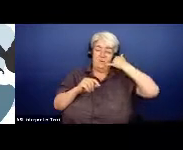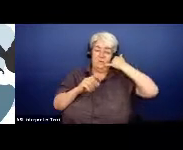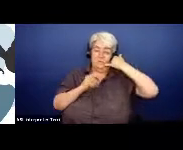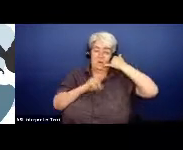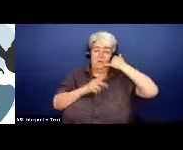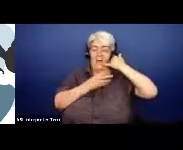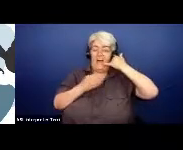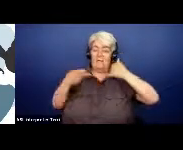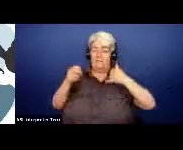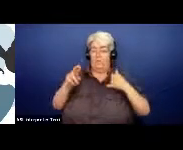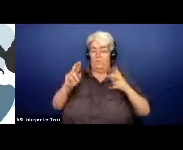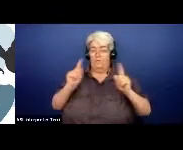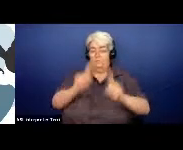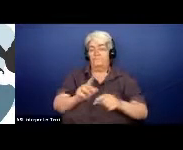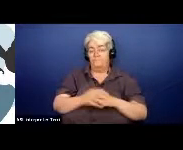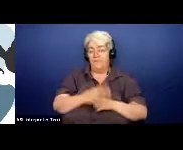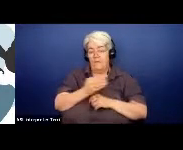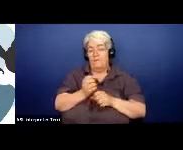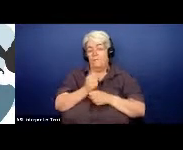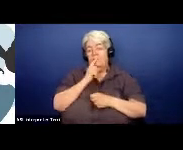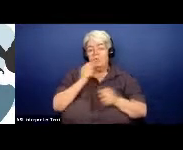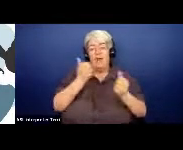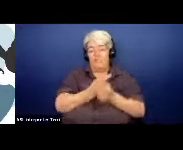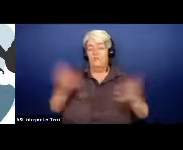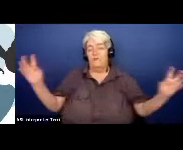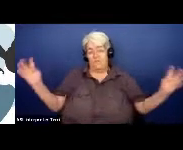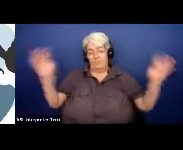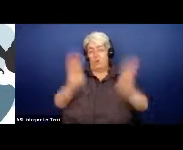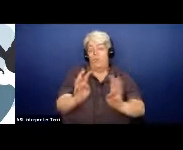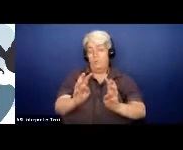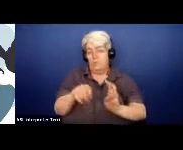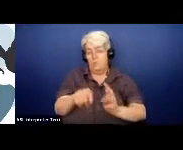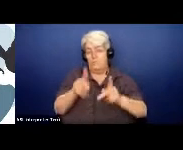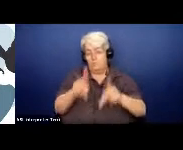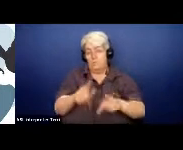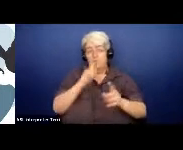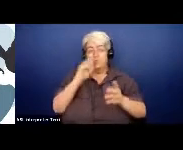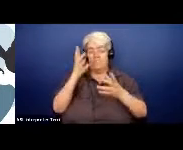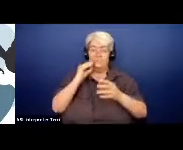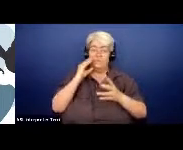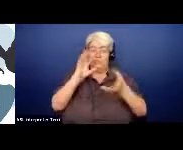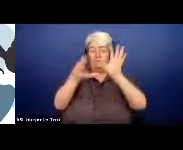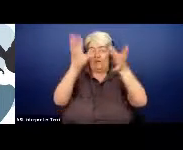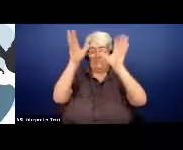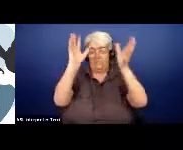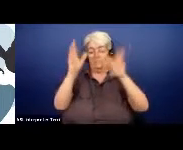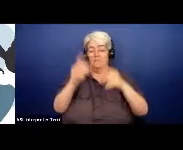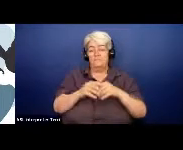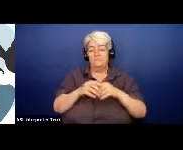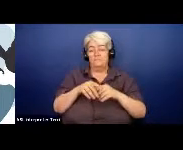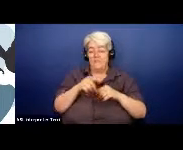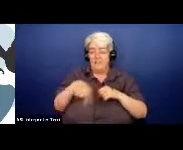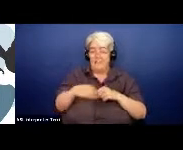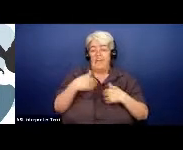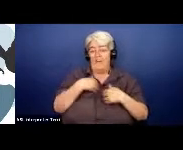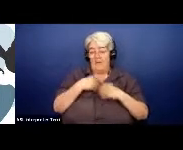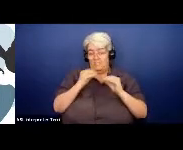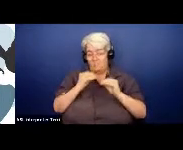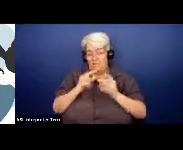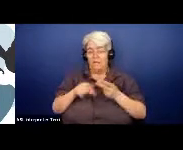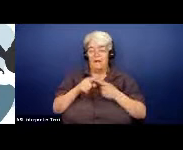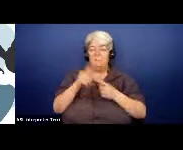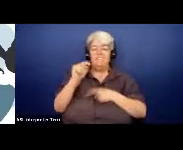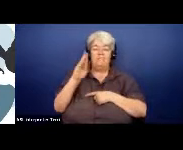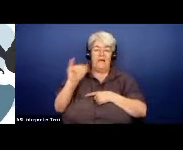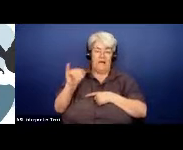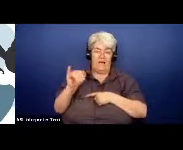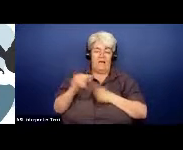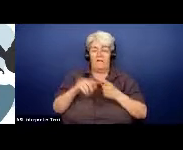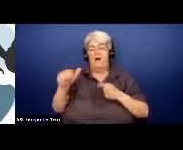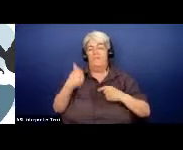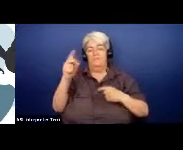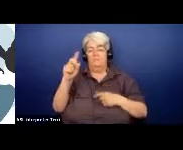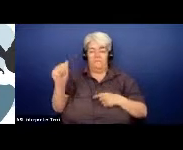and peer. Wanting to make sure that everybody who is responding to training activities.